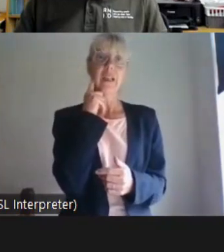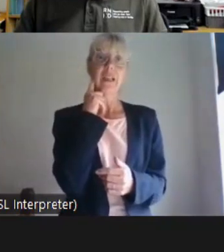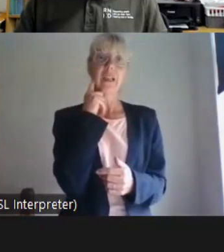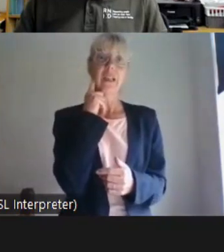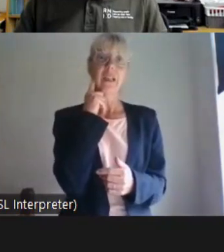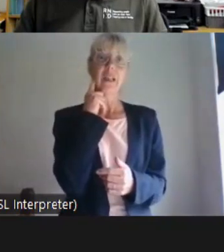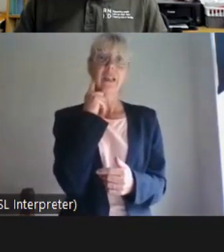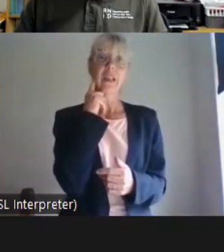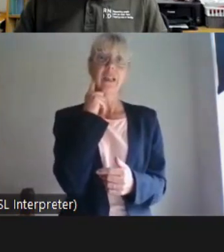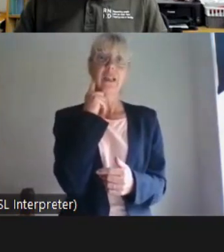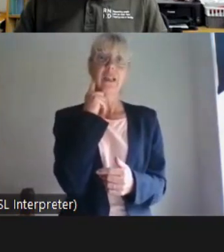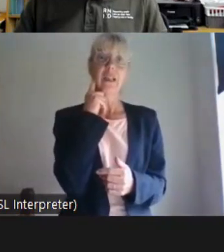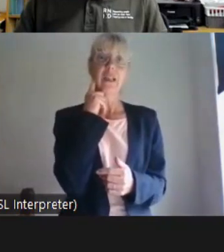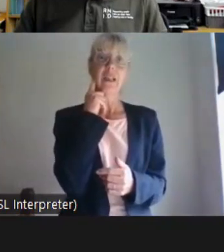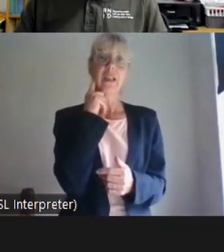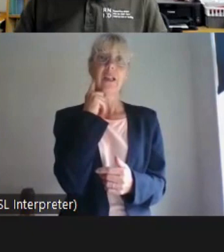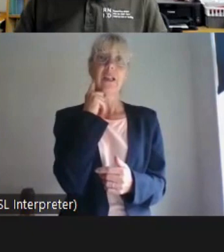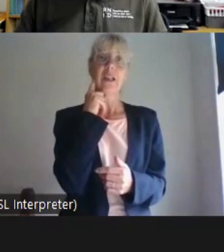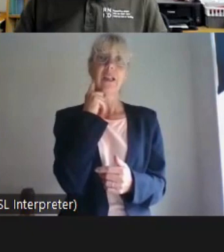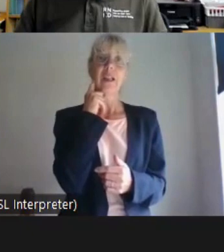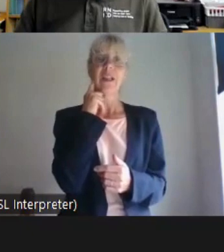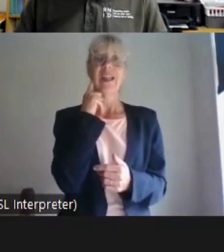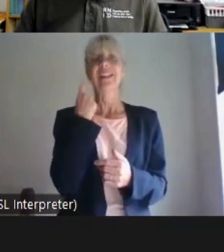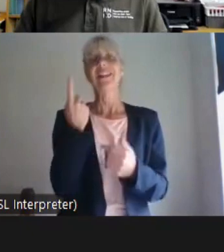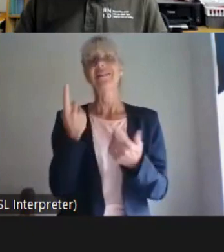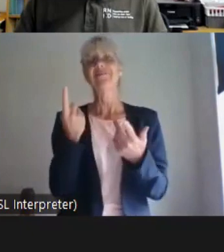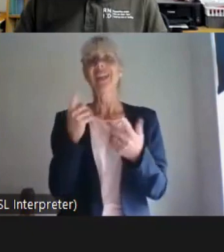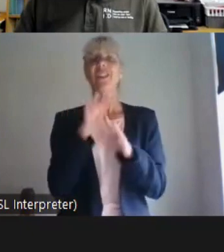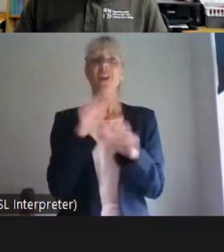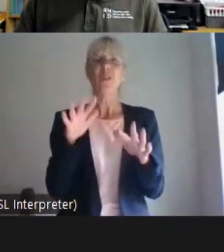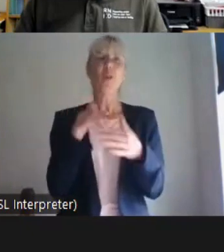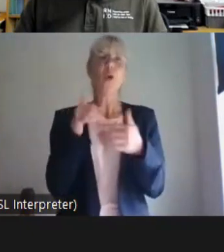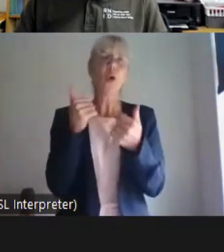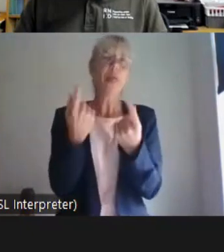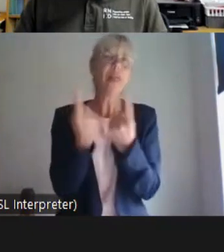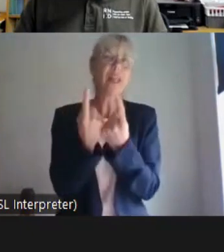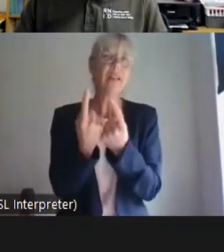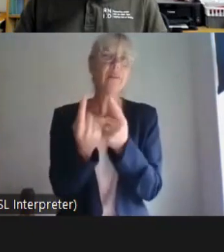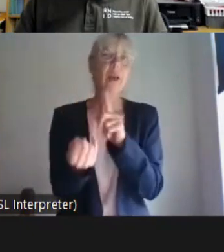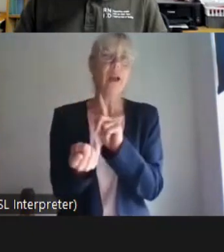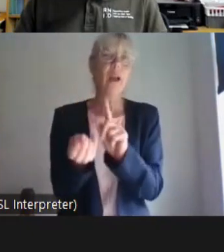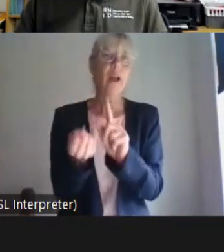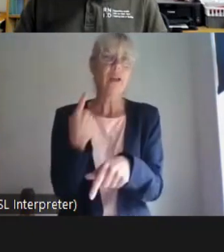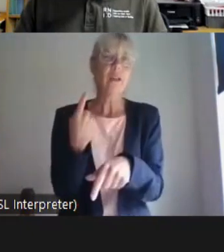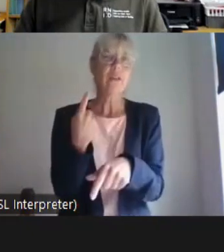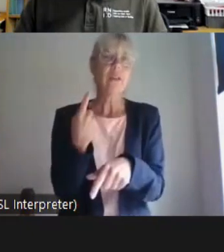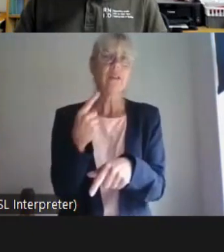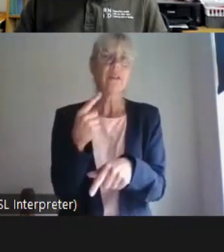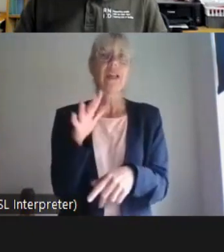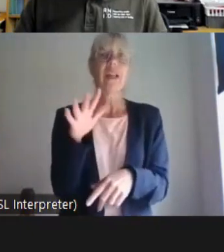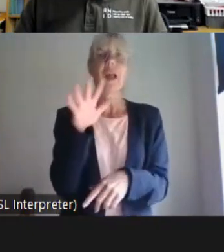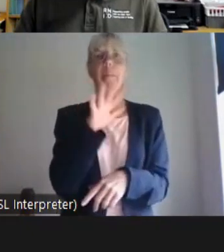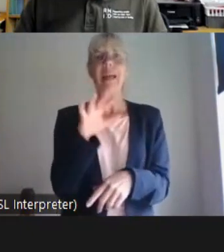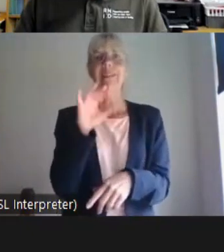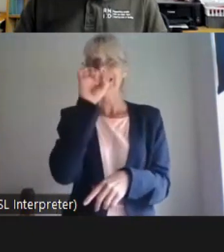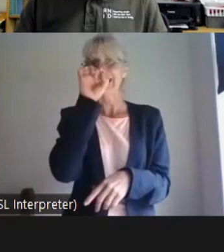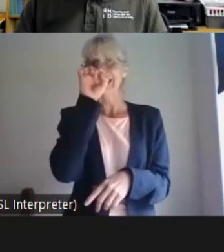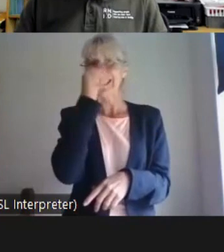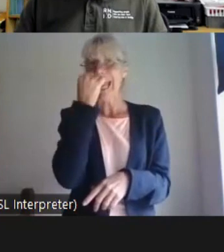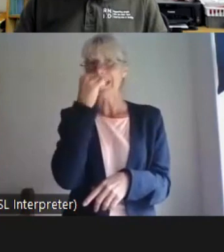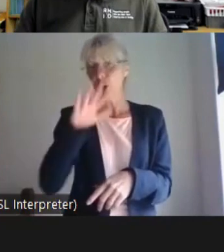we as an answer this is this is where it is and then if we go around the age of 10 years the um